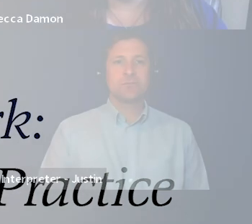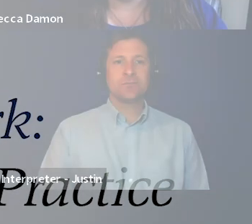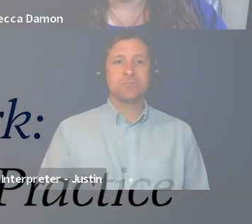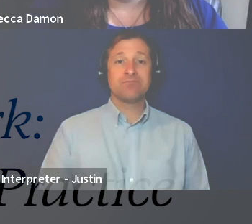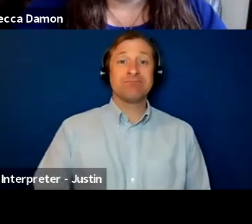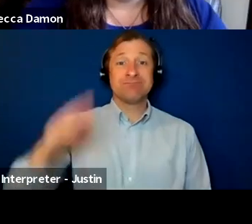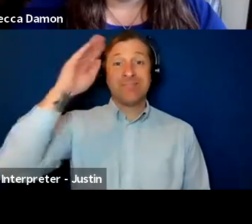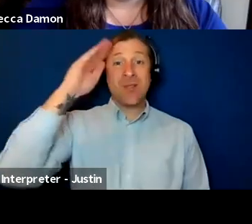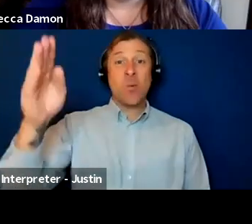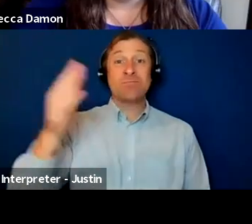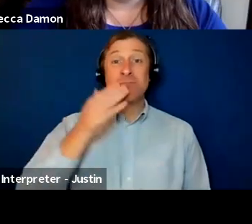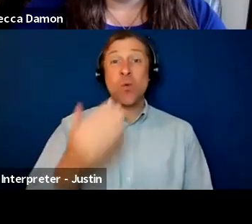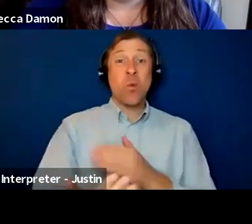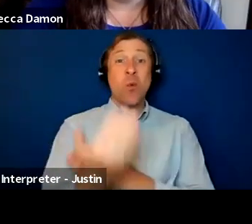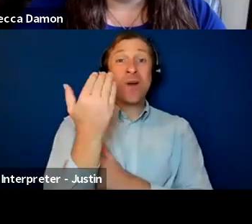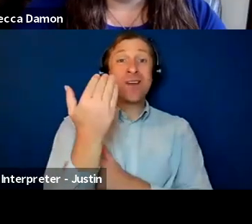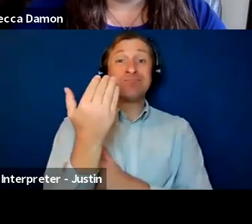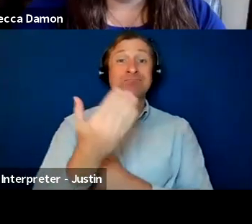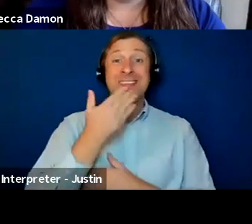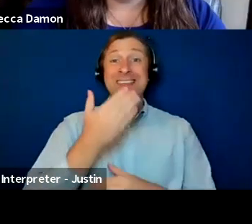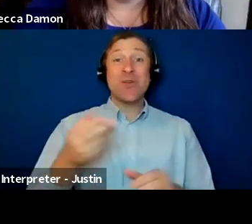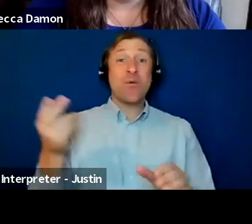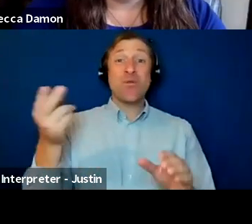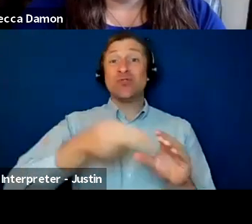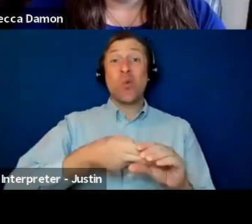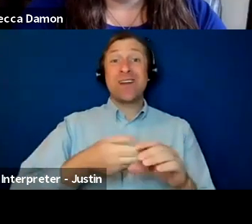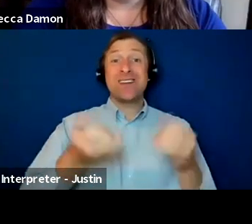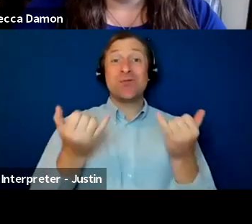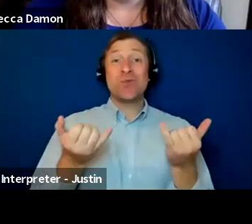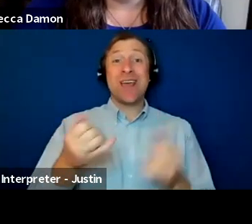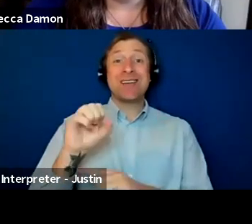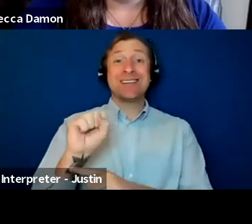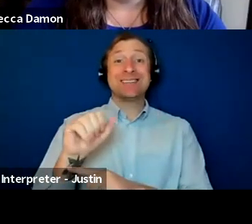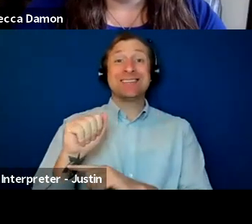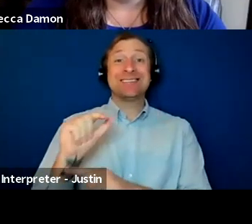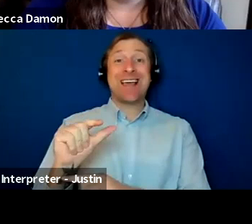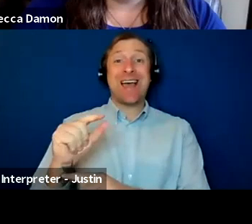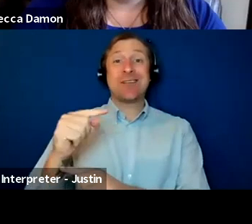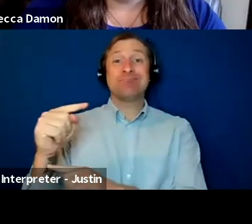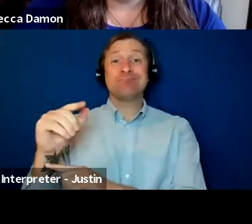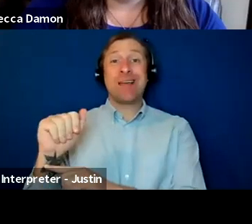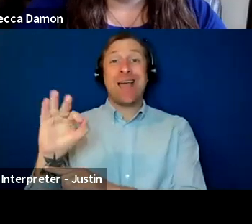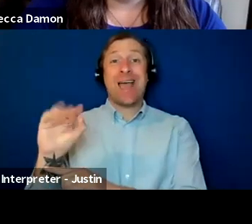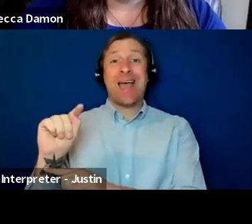Good morning, and thank you for joining us on this SAG-AFTRA livestream on YouTube. To stay informed about all of our